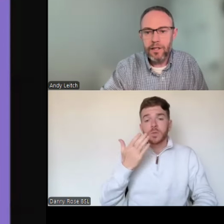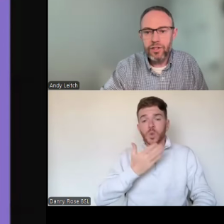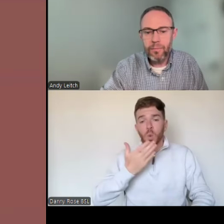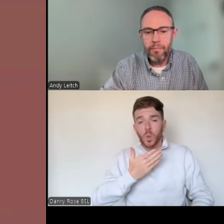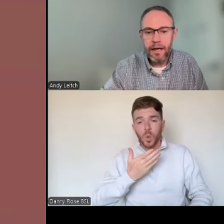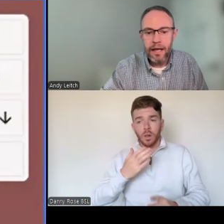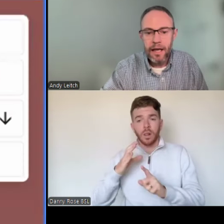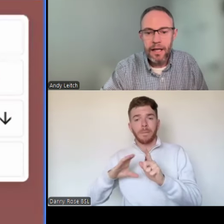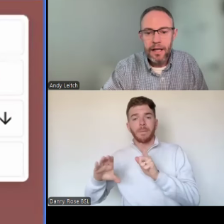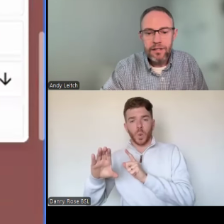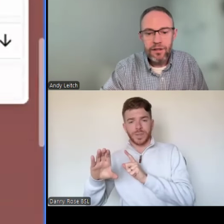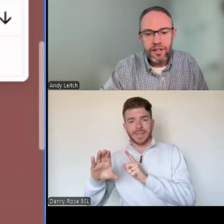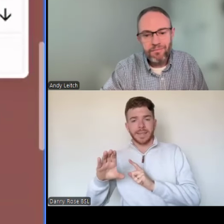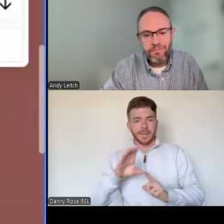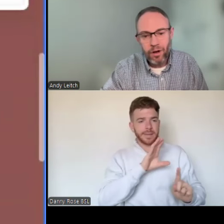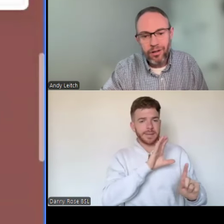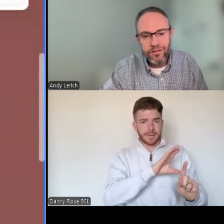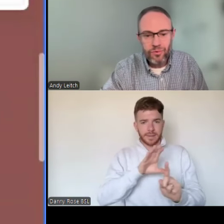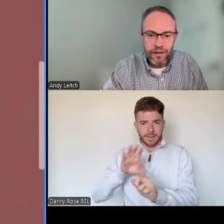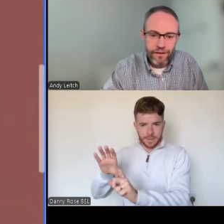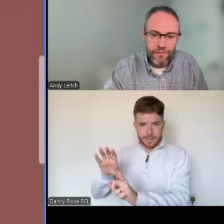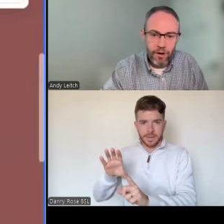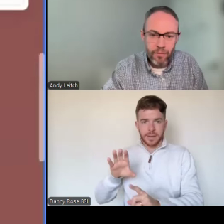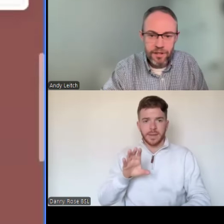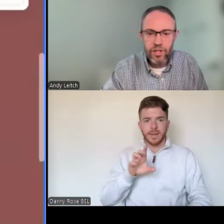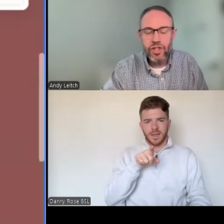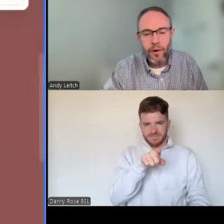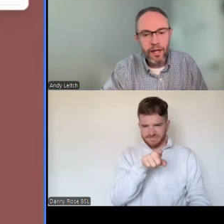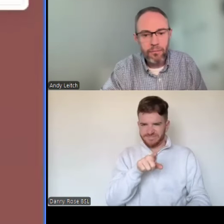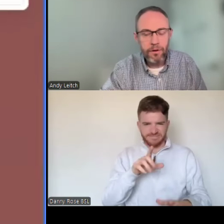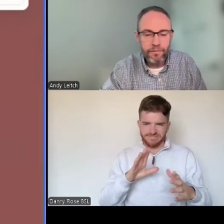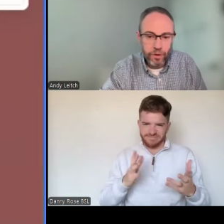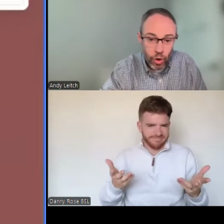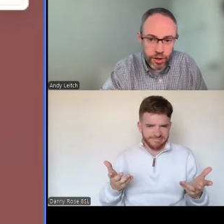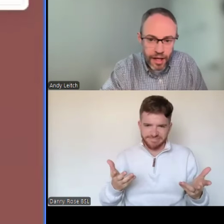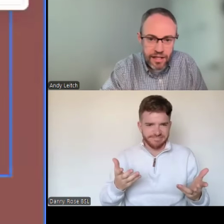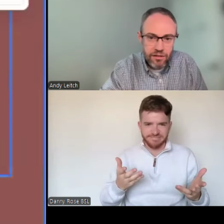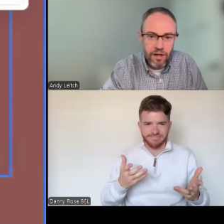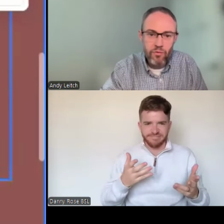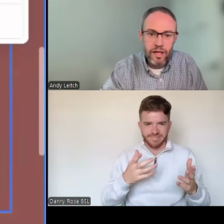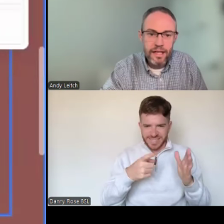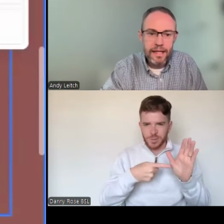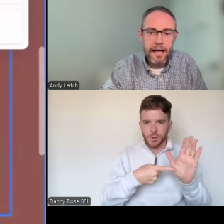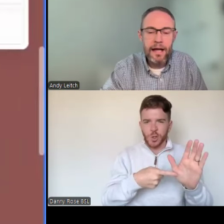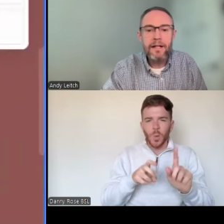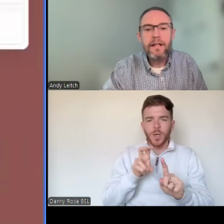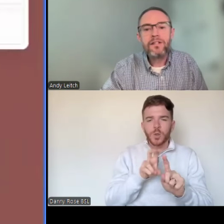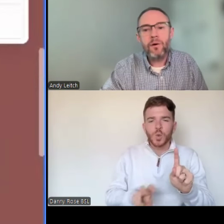Let's jump back in here. This block isn't really fit for purpose. This is showing a number of tour dates. Don't really need that.